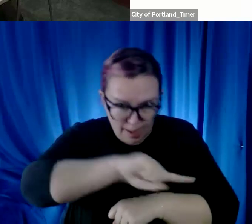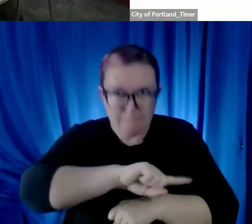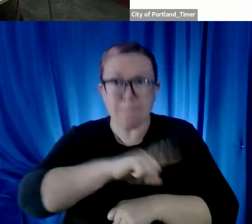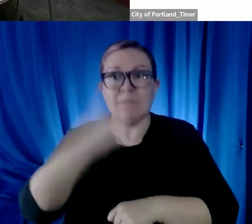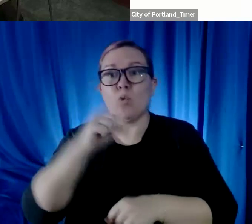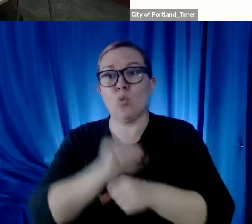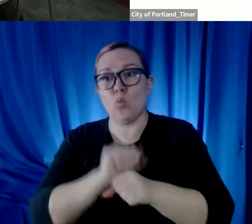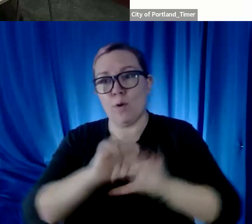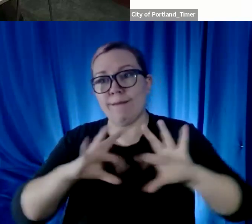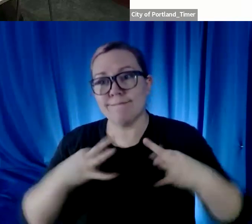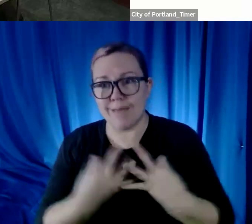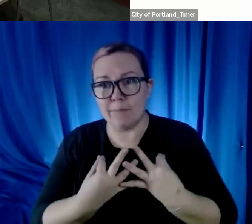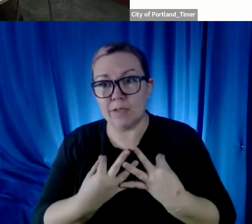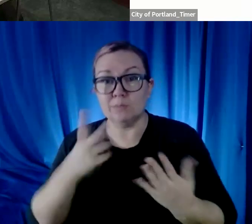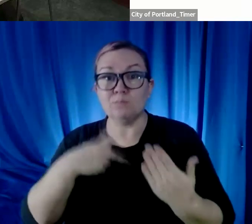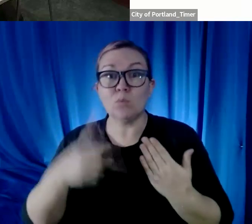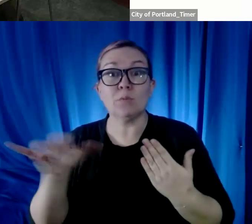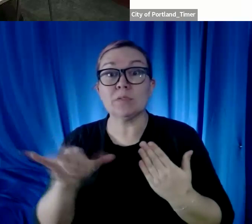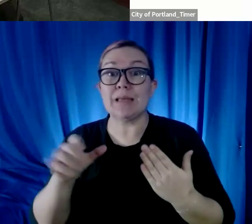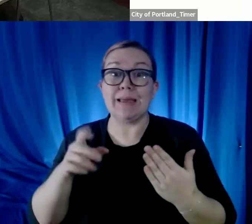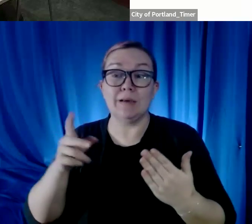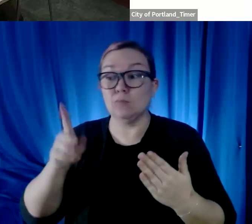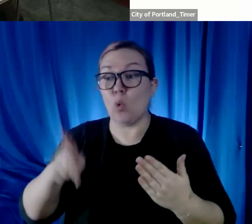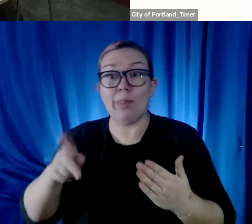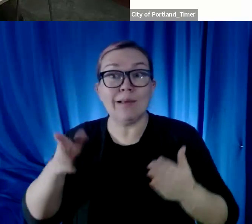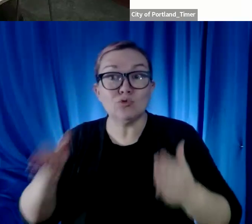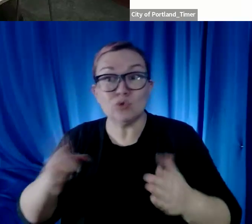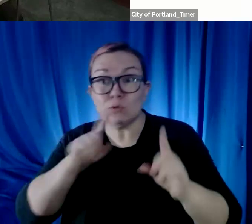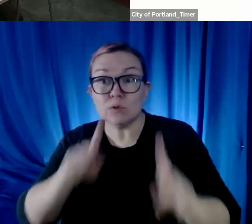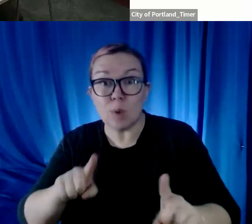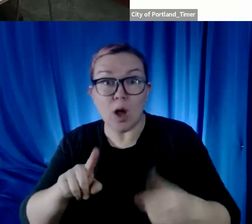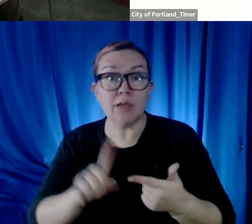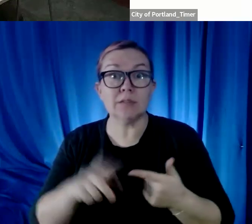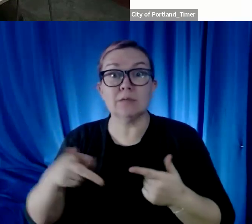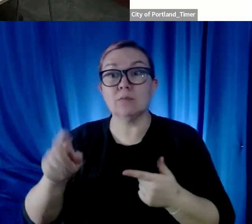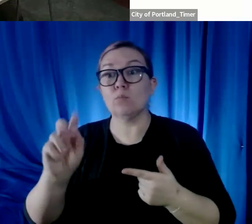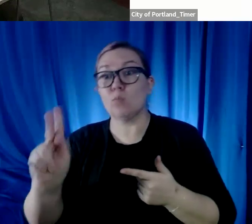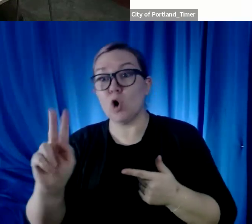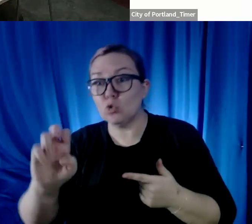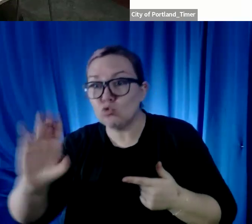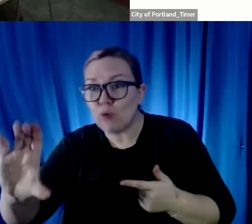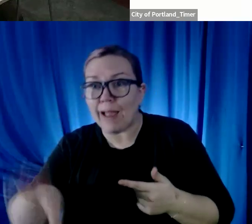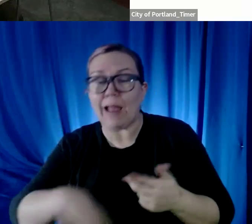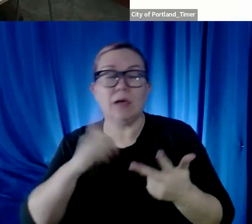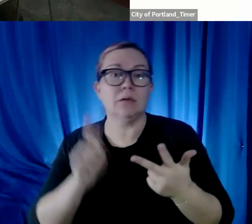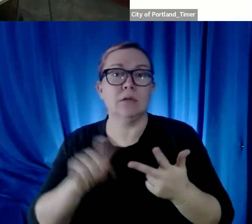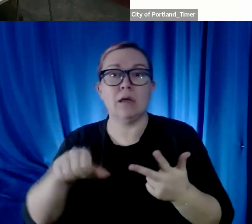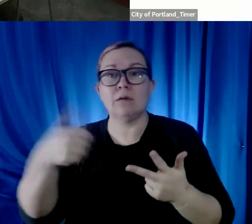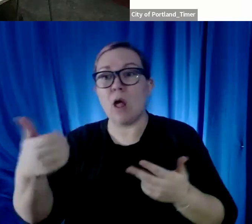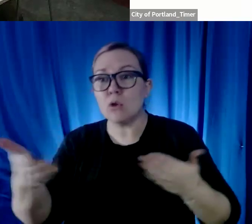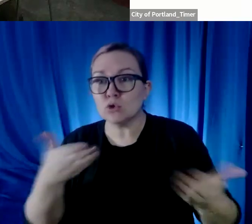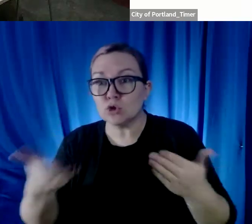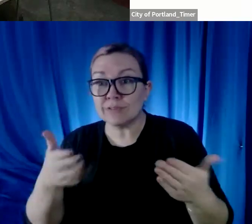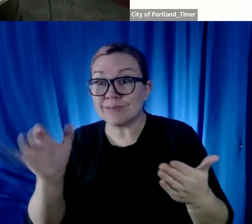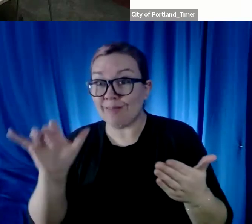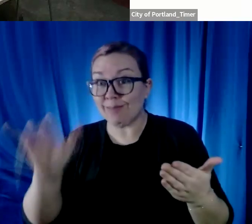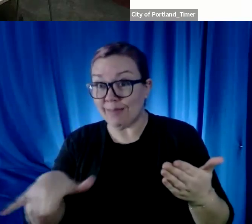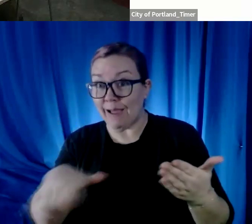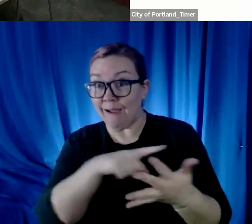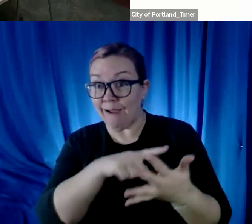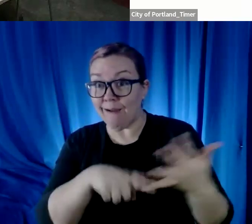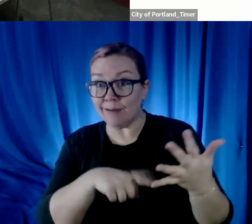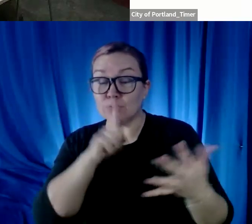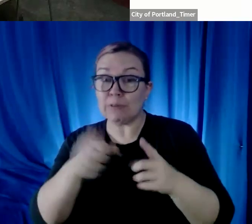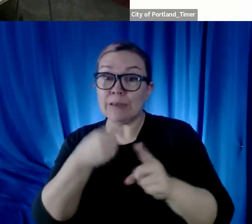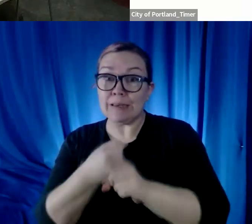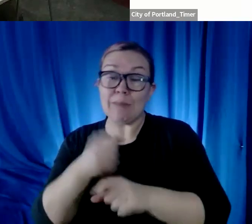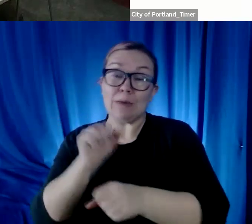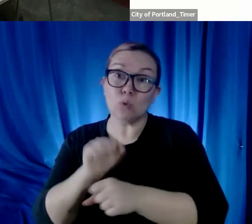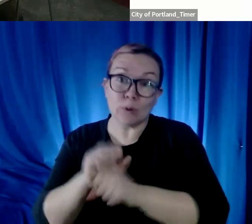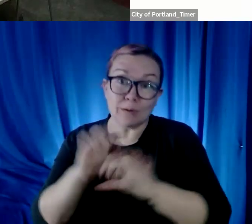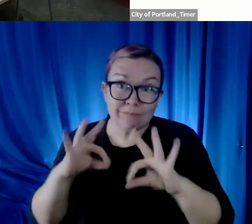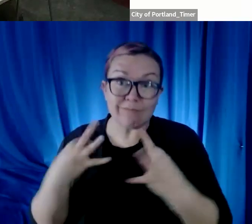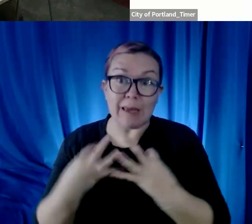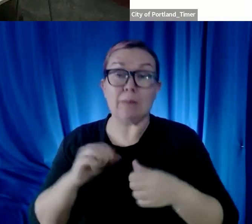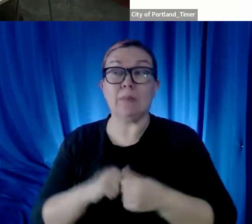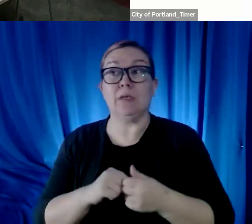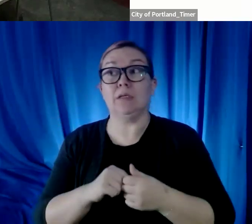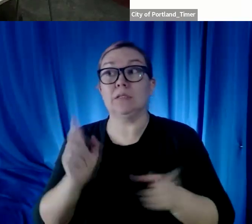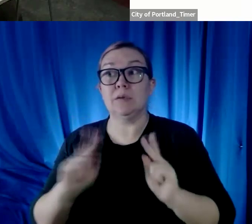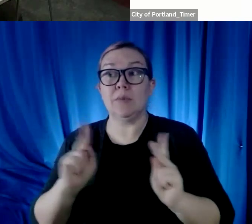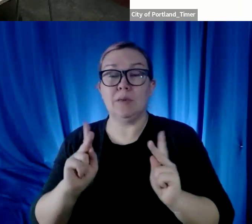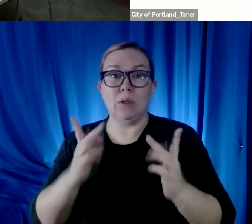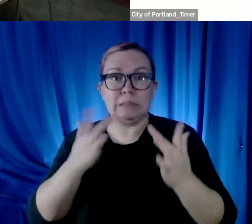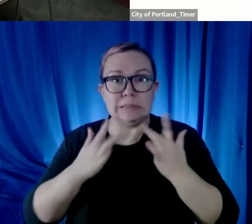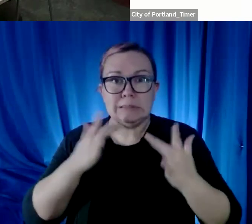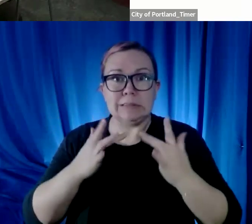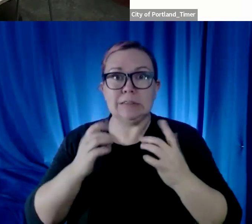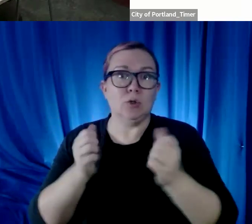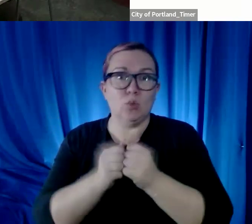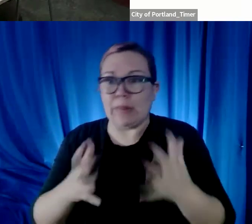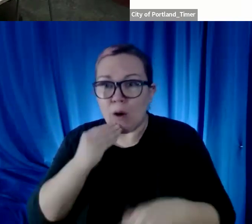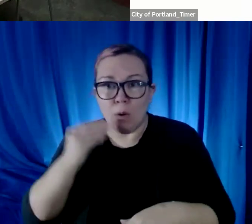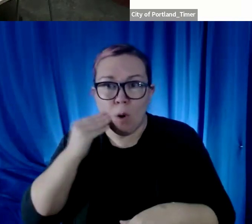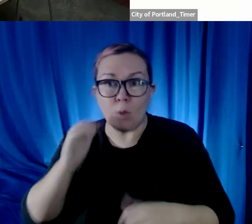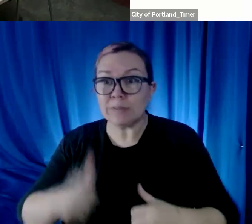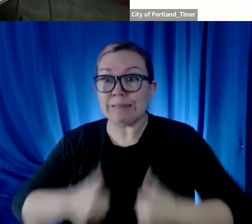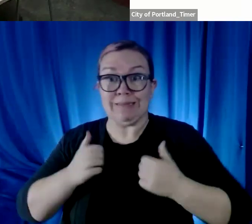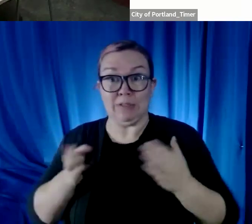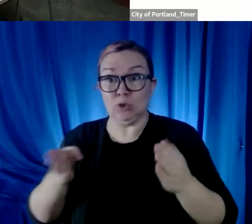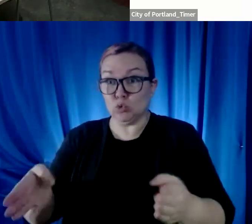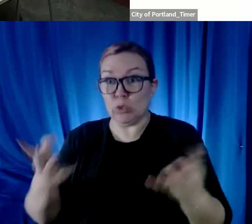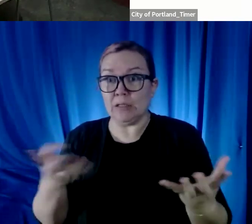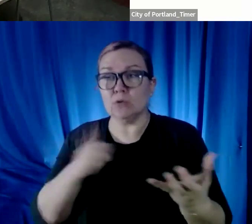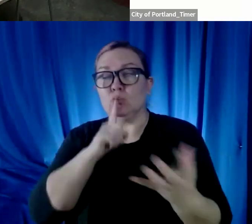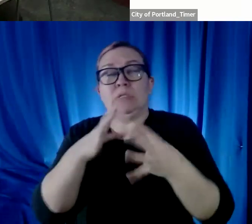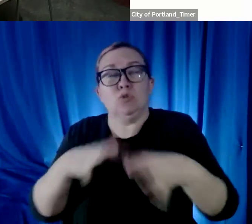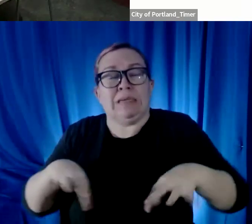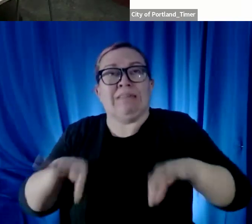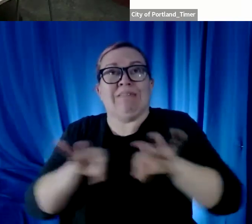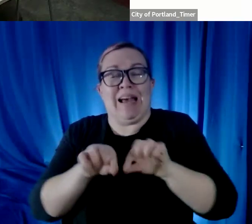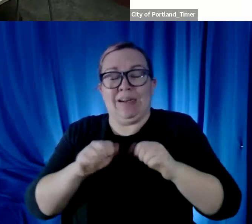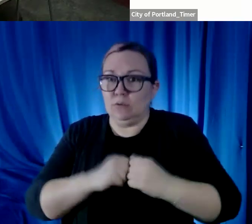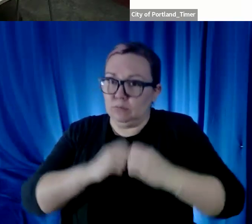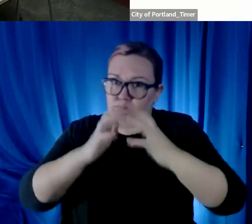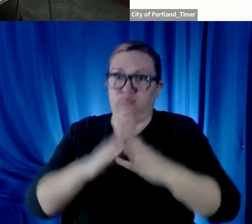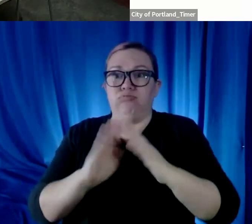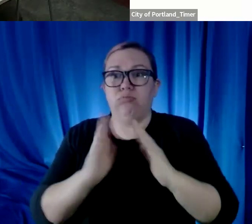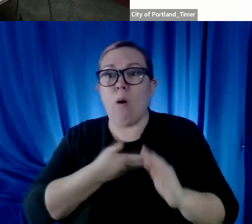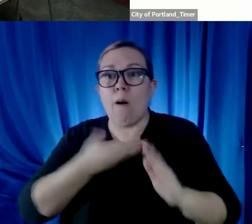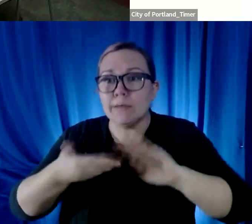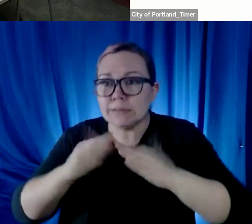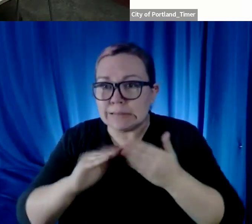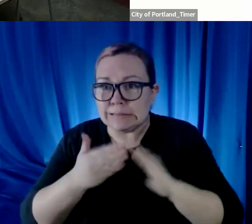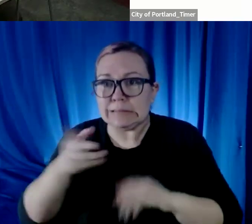Programs like Portland Street Response, our Portland Parks and Recreation And other services of this nature that affect working families and those unfortunate enough to be homeless on our streets are vital to the revitalization of our city.